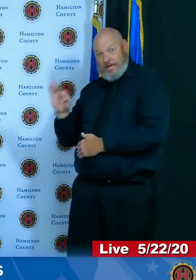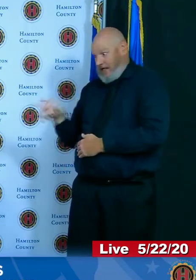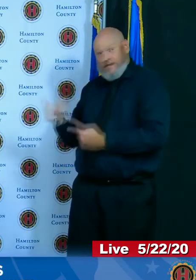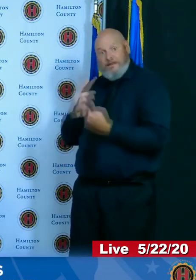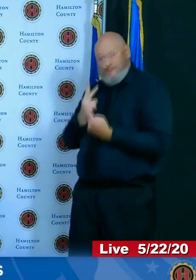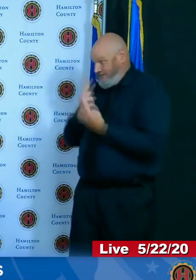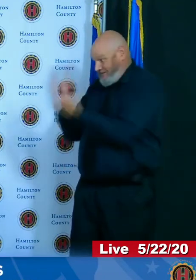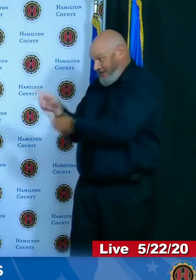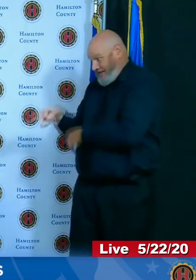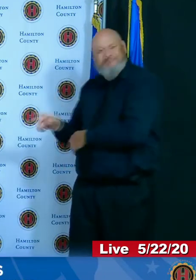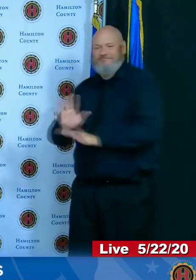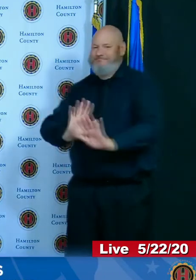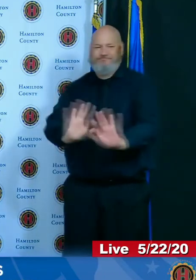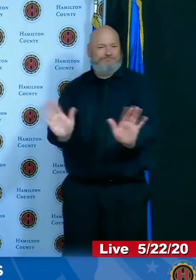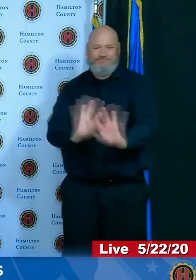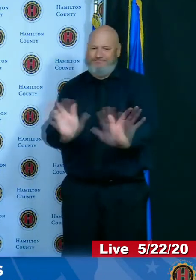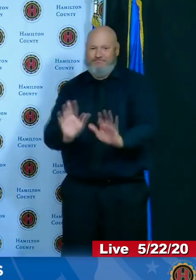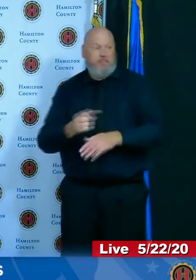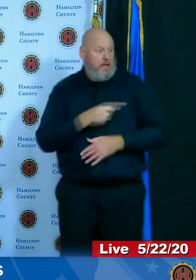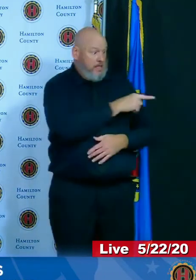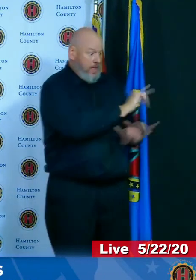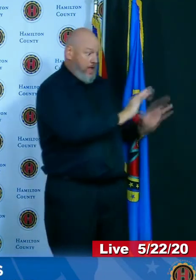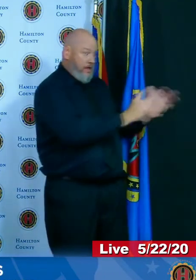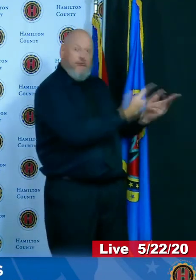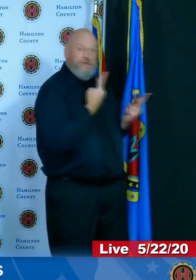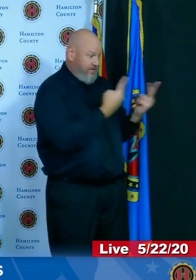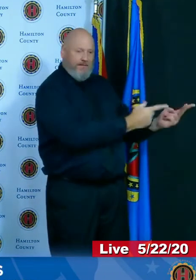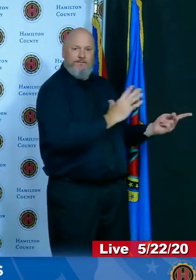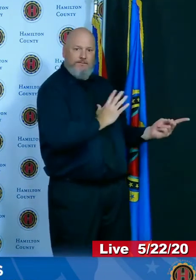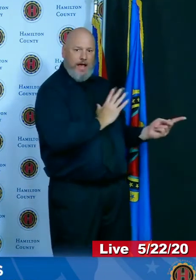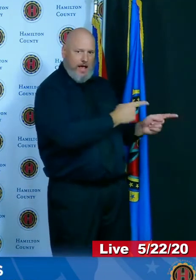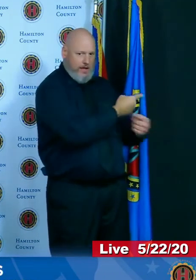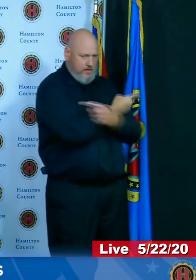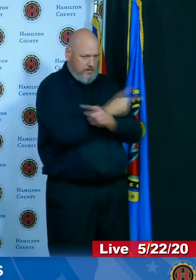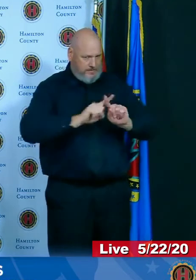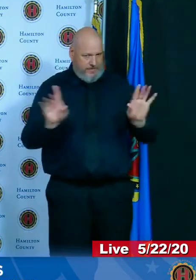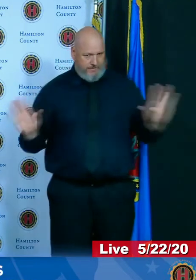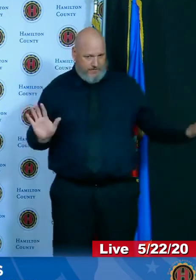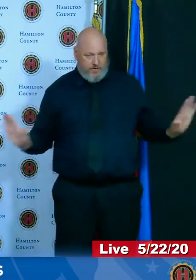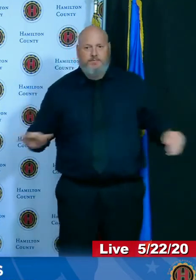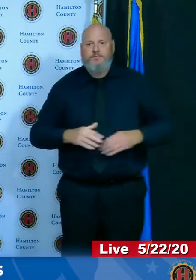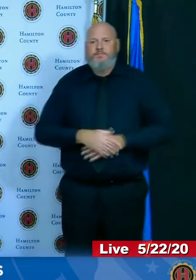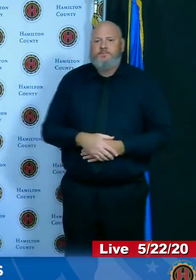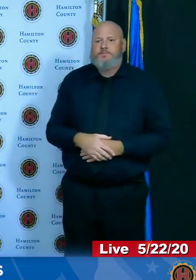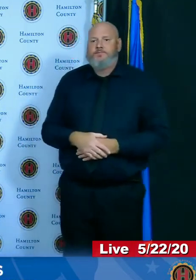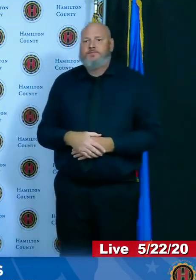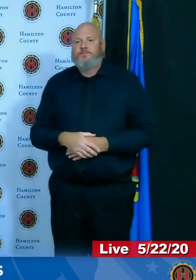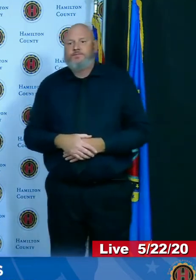last 14 days visitors must wash their hands or use hand sanitizer before and